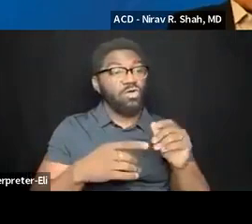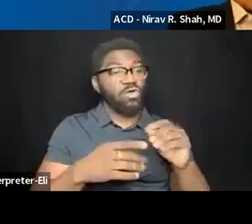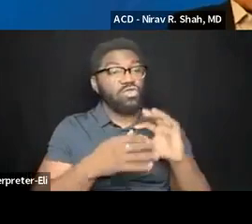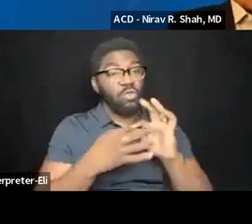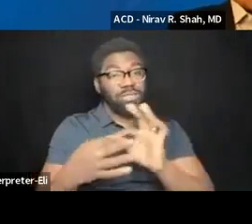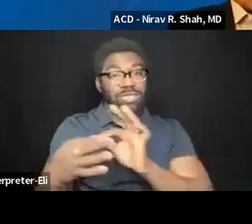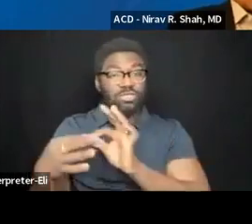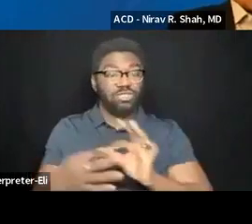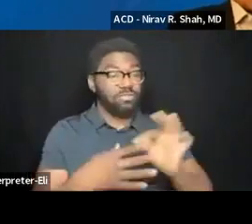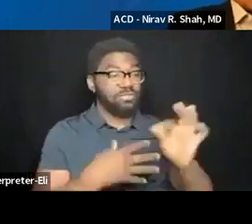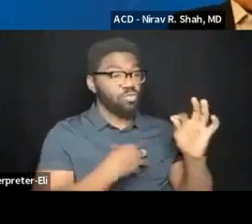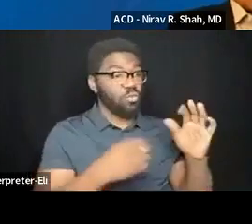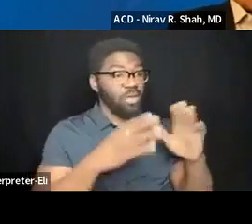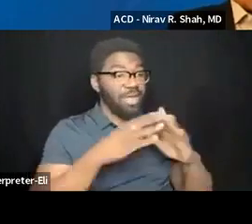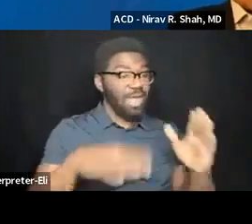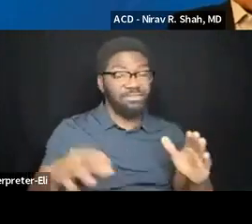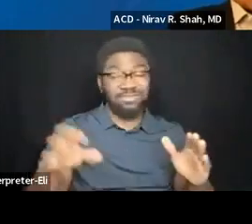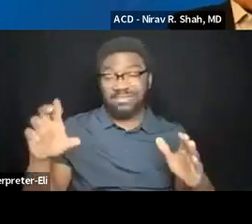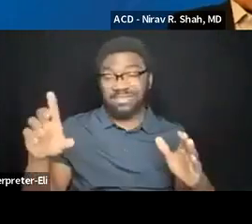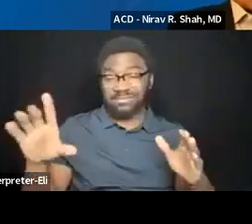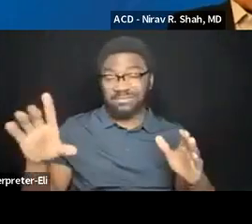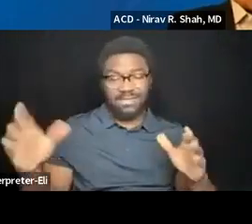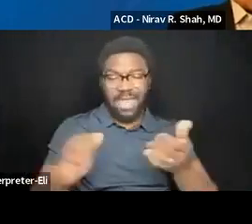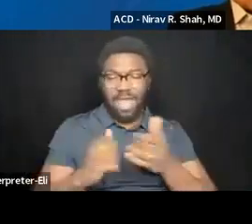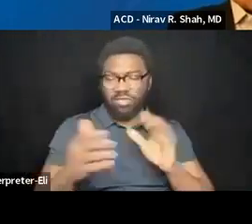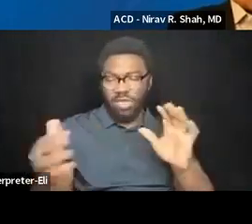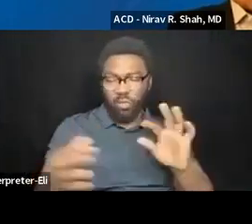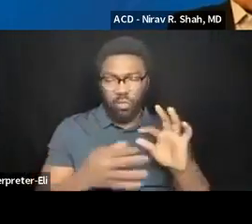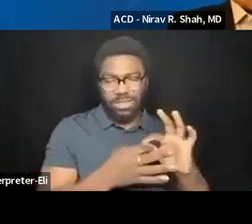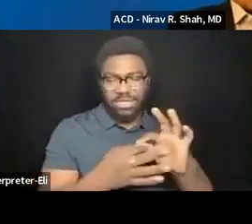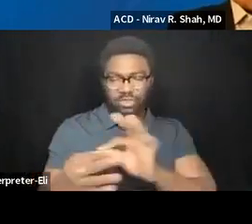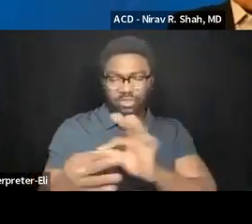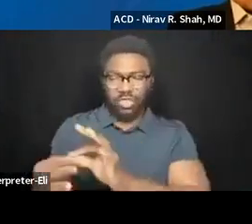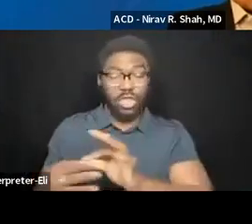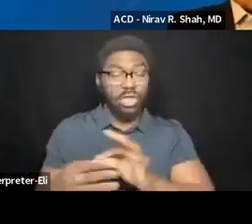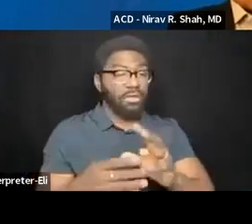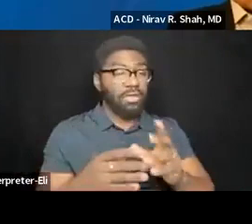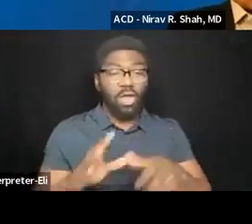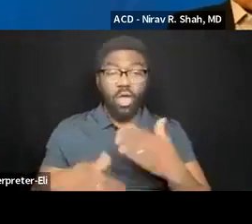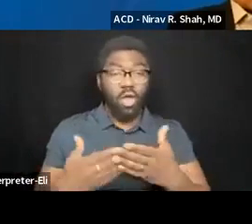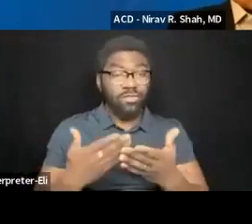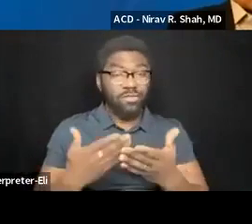tremendous detail, and all the different things that happened with MMWR and different components.